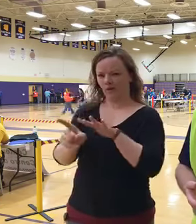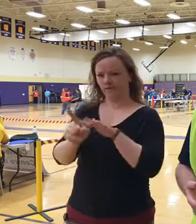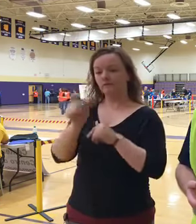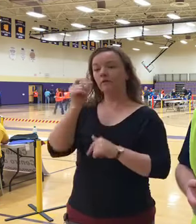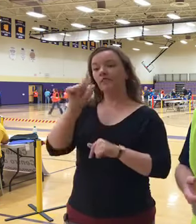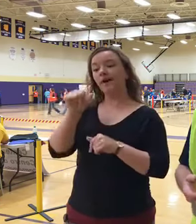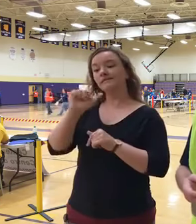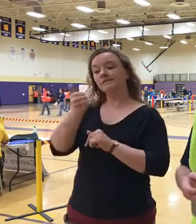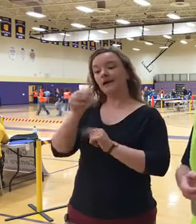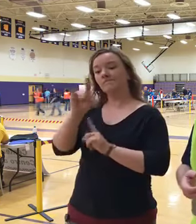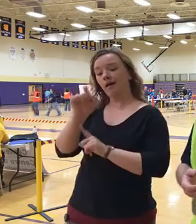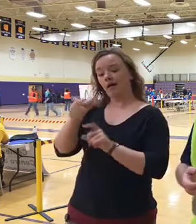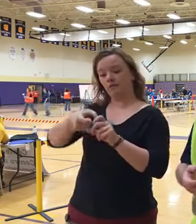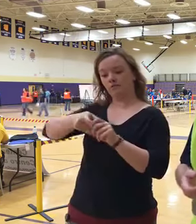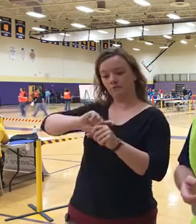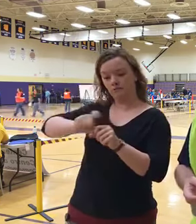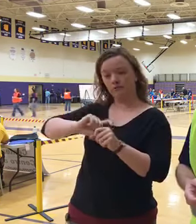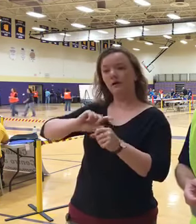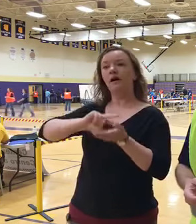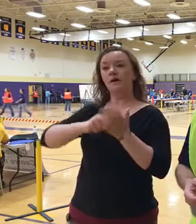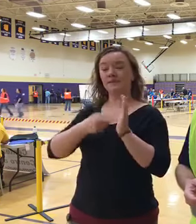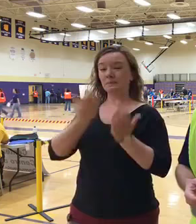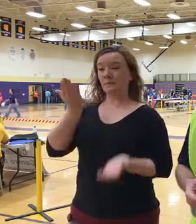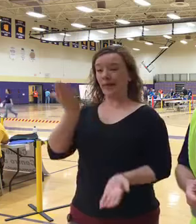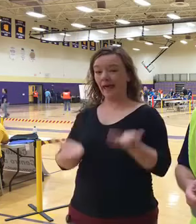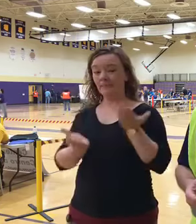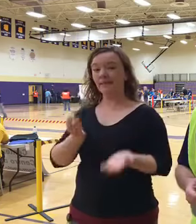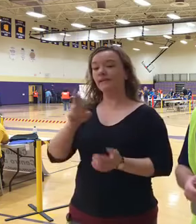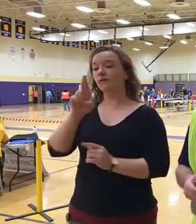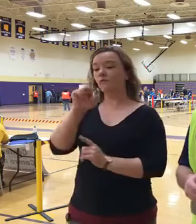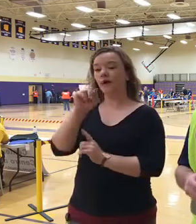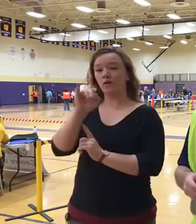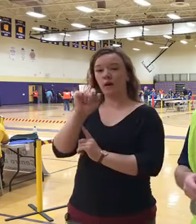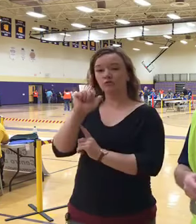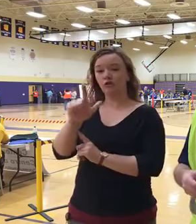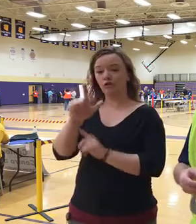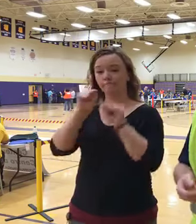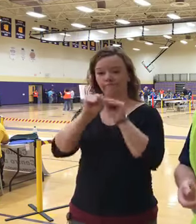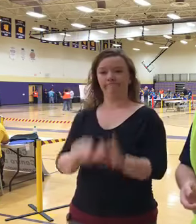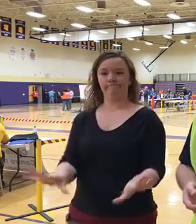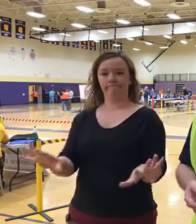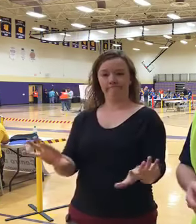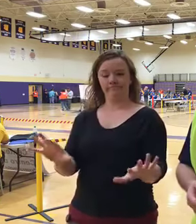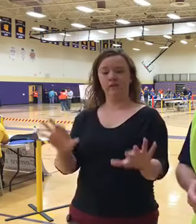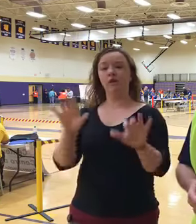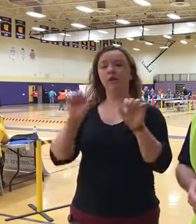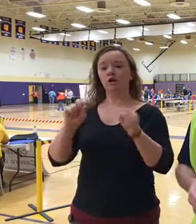EPZ. So we’re talking about a potential radiological event which could result in radiological contamination.